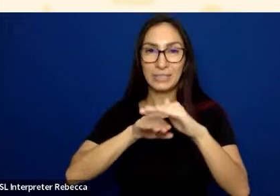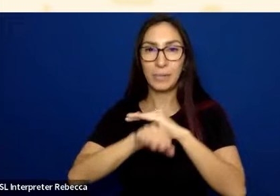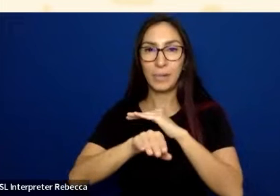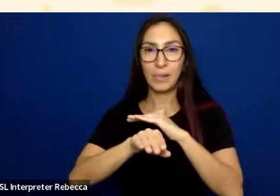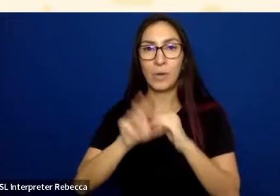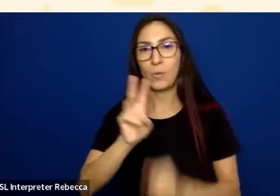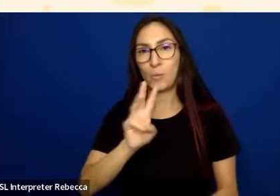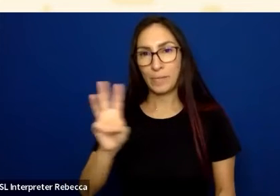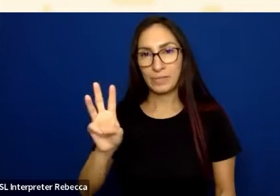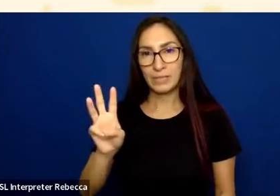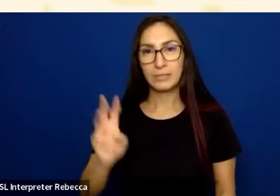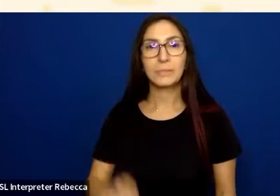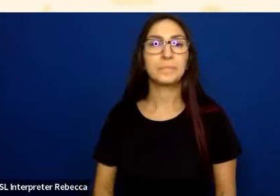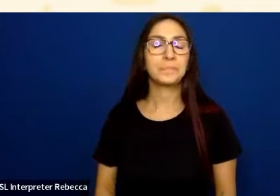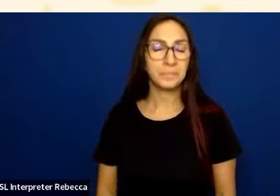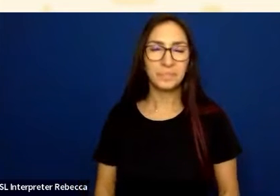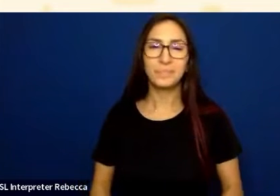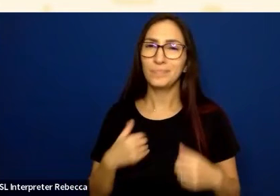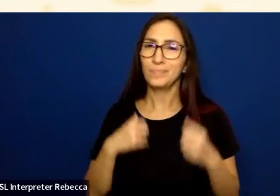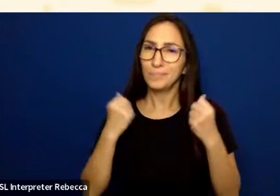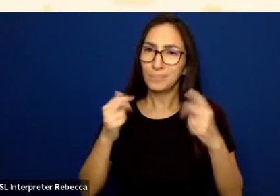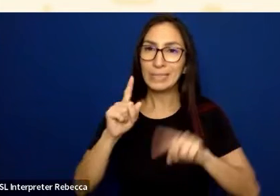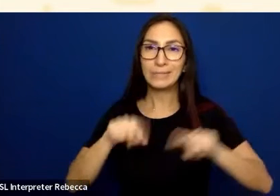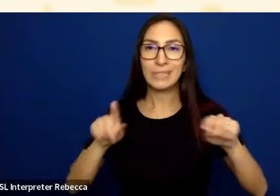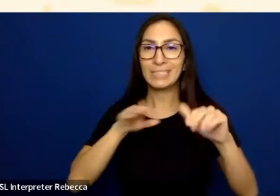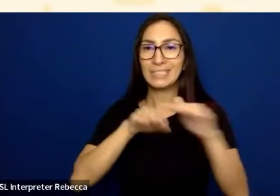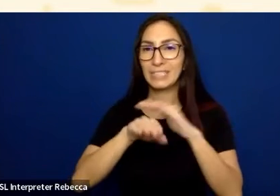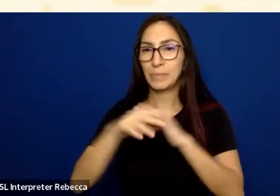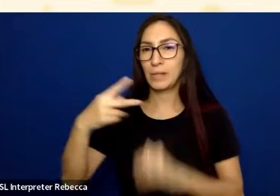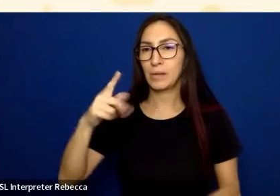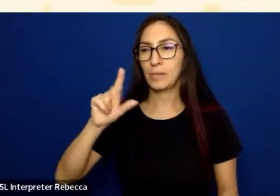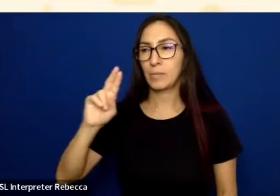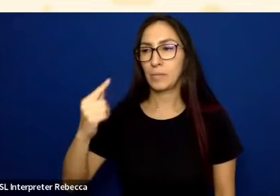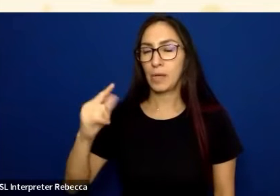And there are lots of accessibility plugins available to help ensure